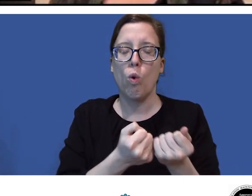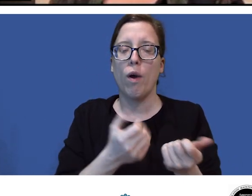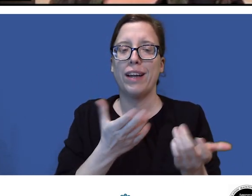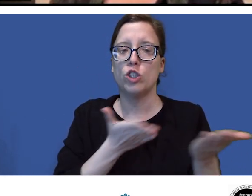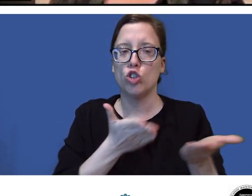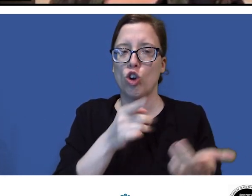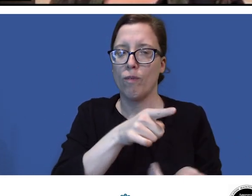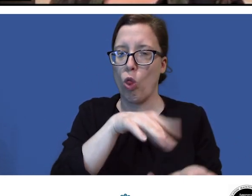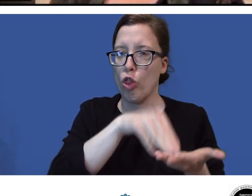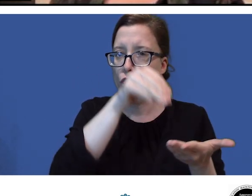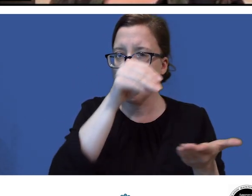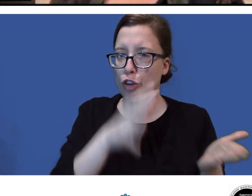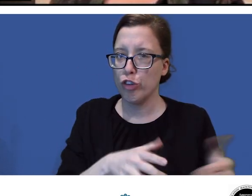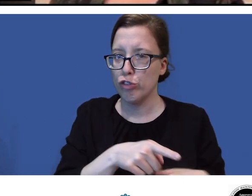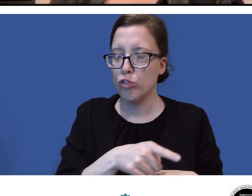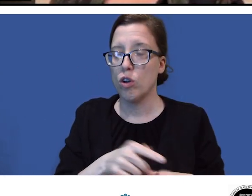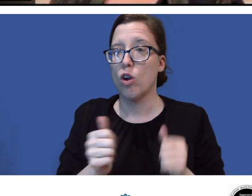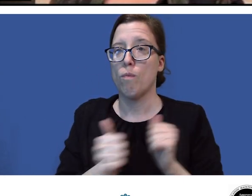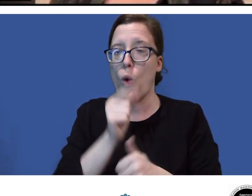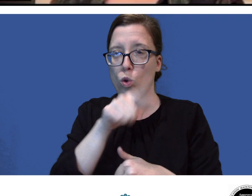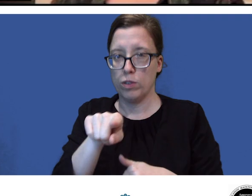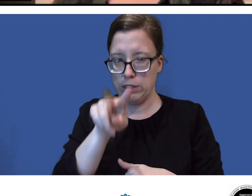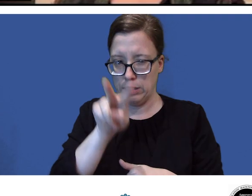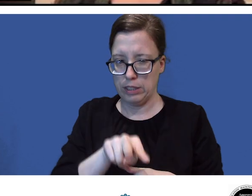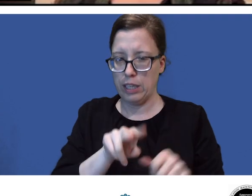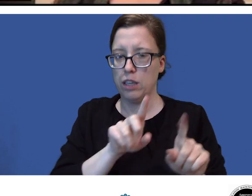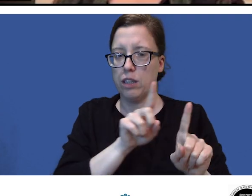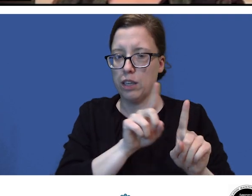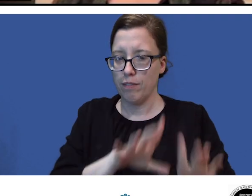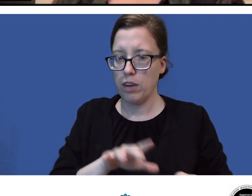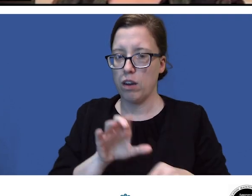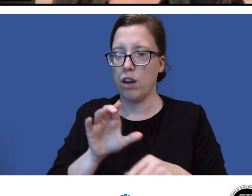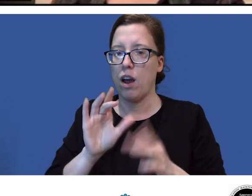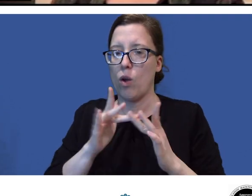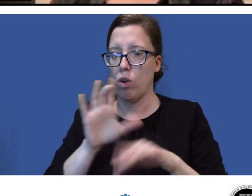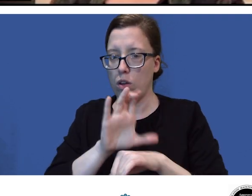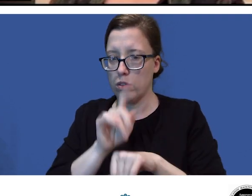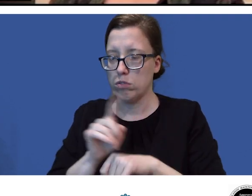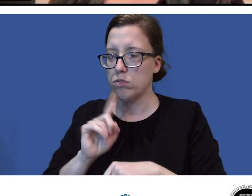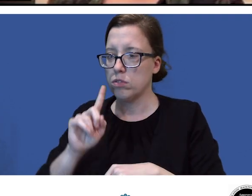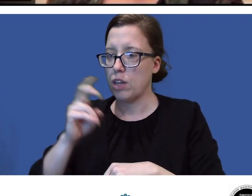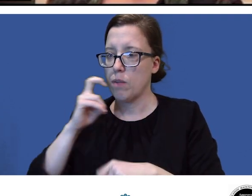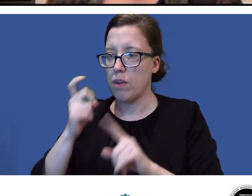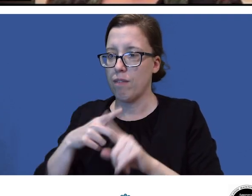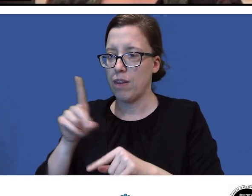Outreach Consultant, deafblind project from Delaware, lots of things, but these kids need us